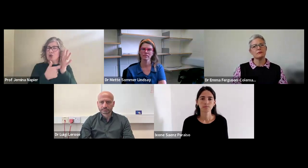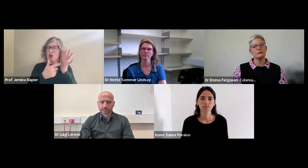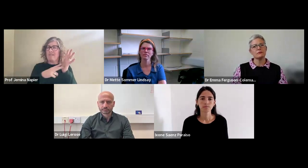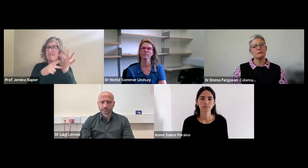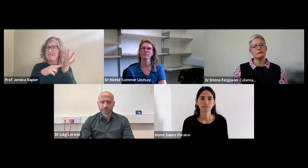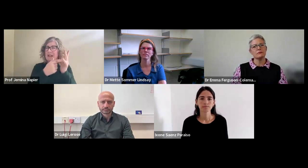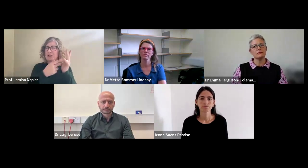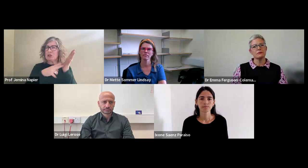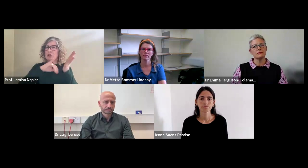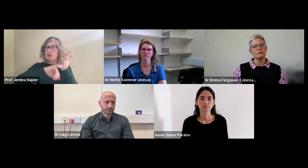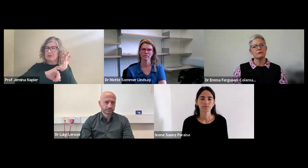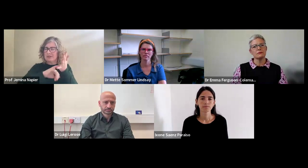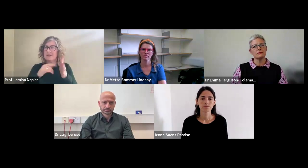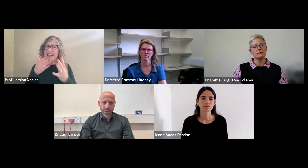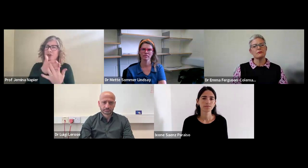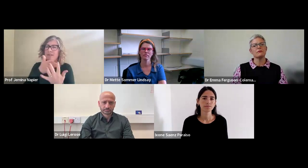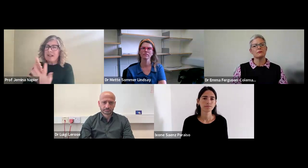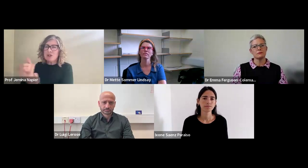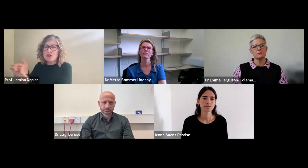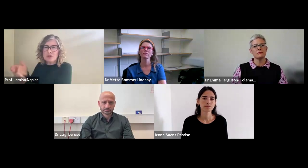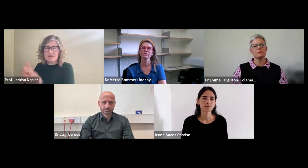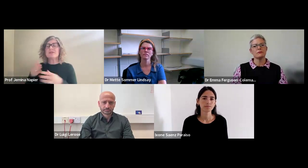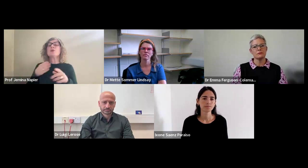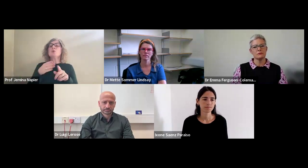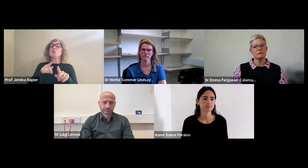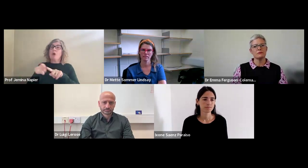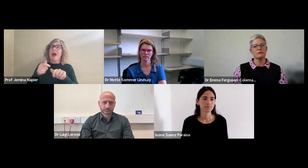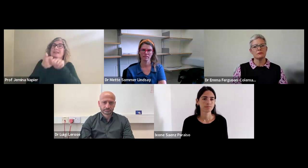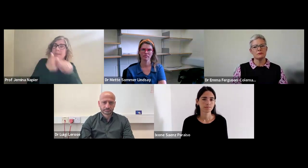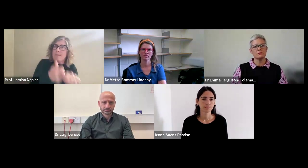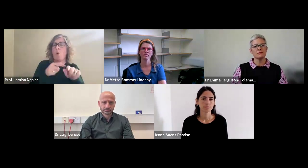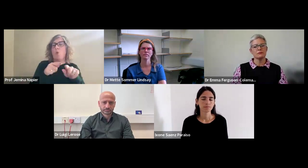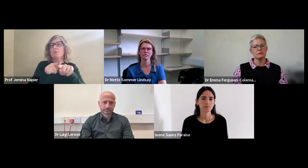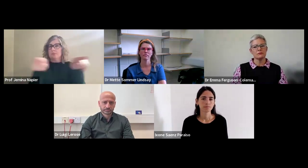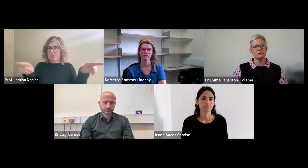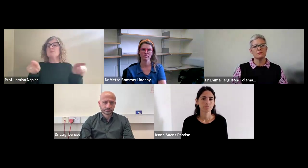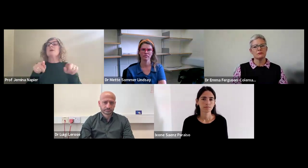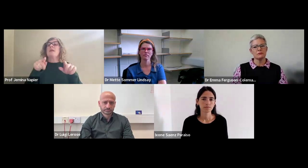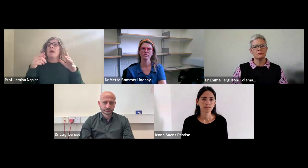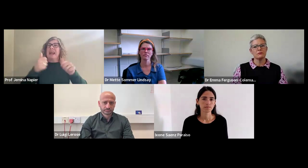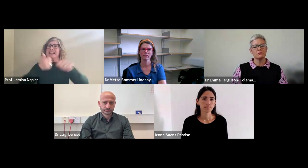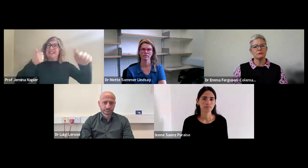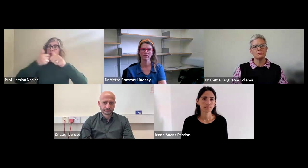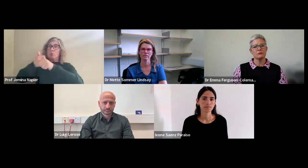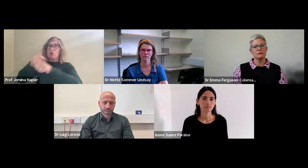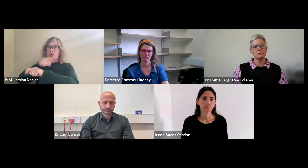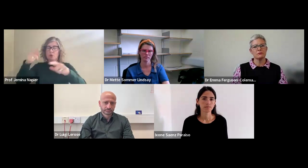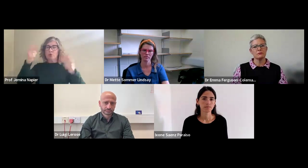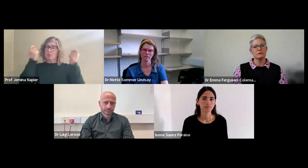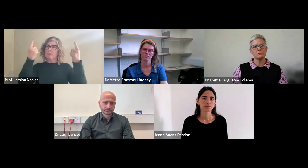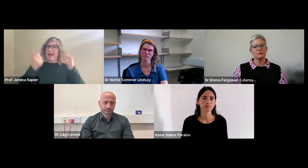producing some "interventions" -is the technical term- so really support strategies and mechanisms